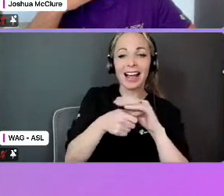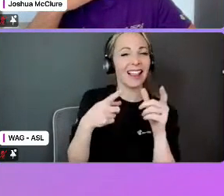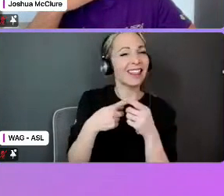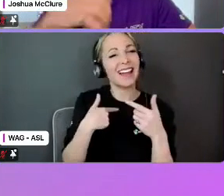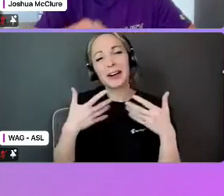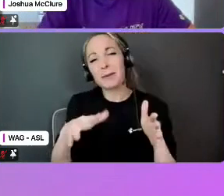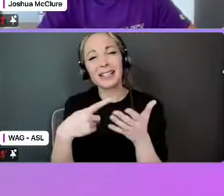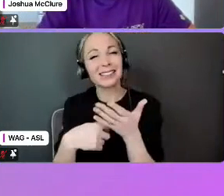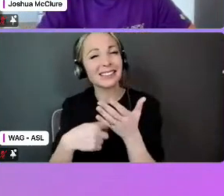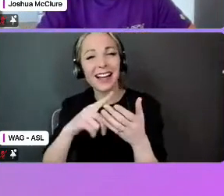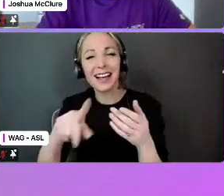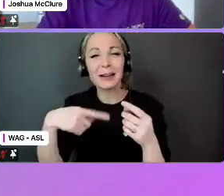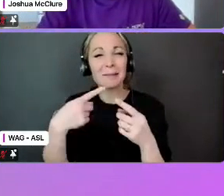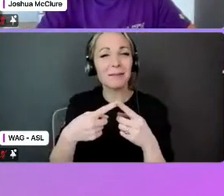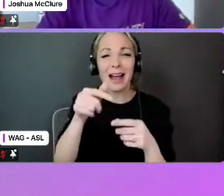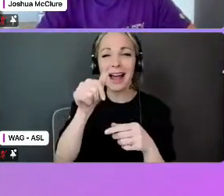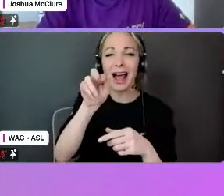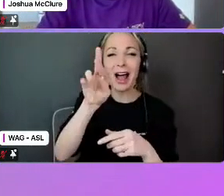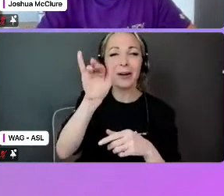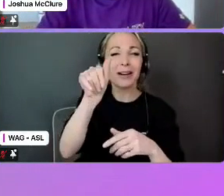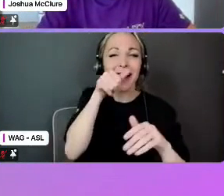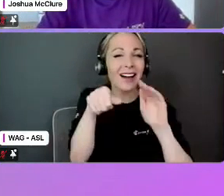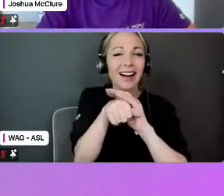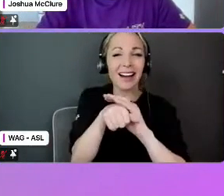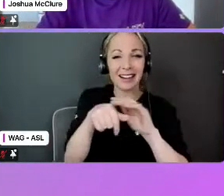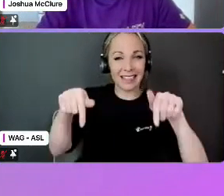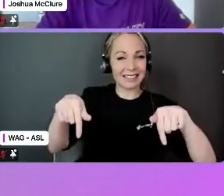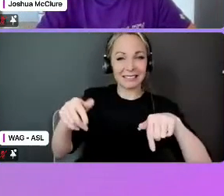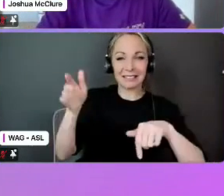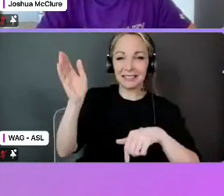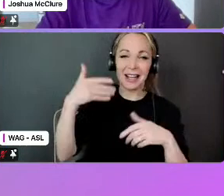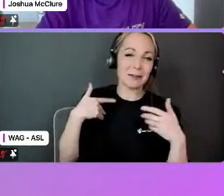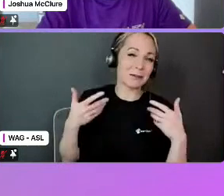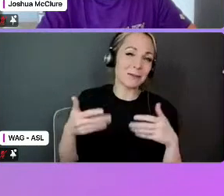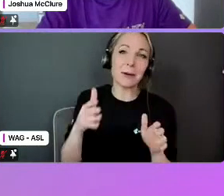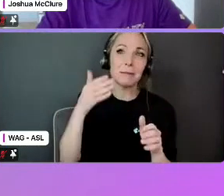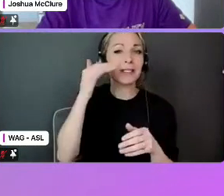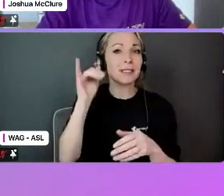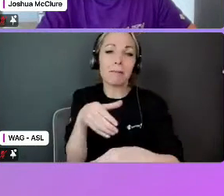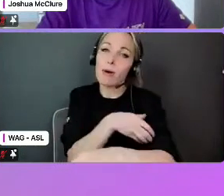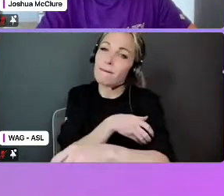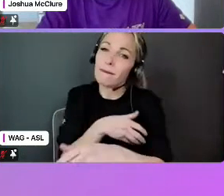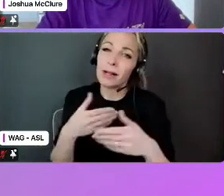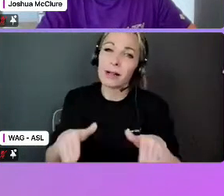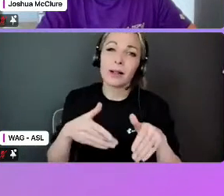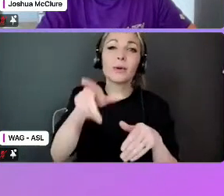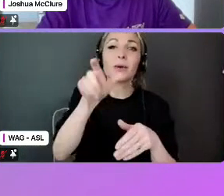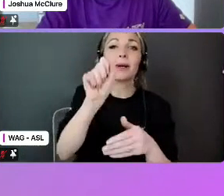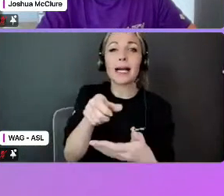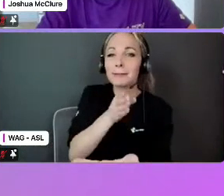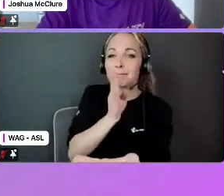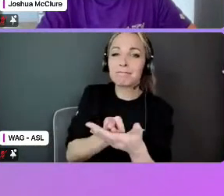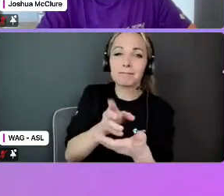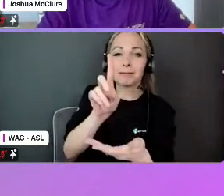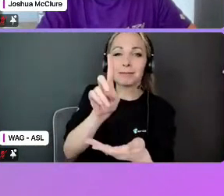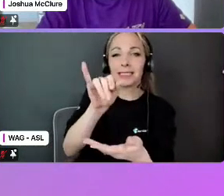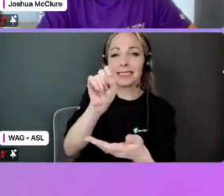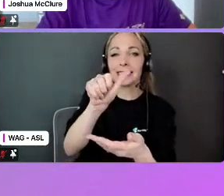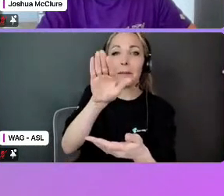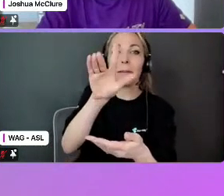hiding it using aria hidden. I just decided that I didn't want to talk about aria hidden in this talk. It's